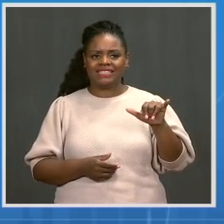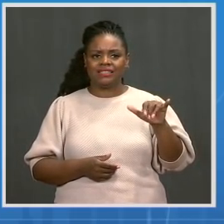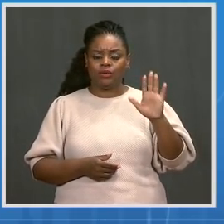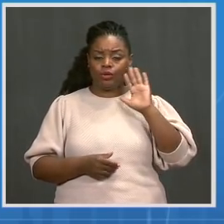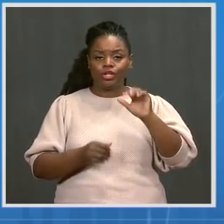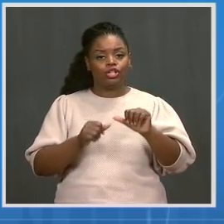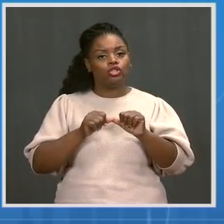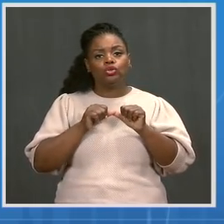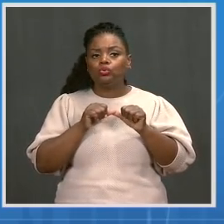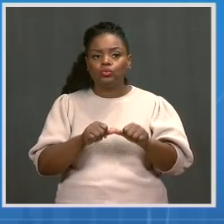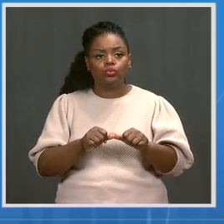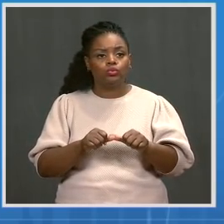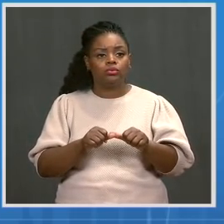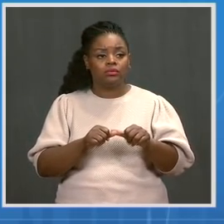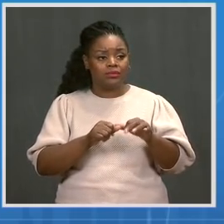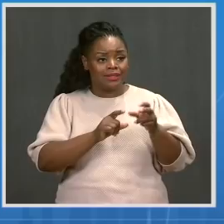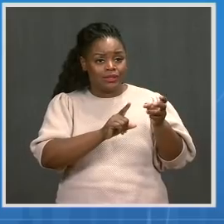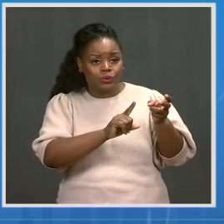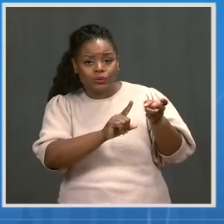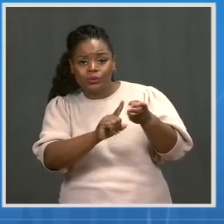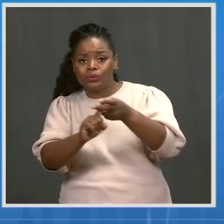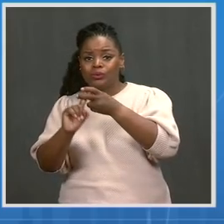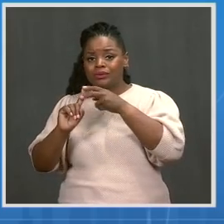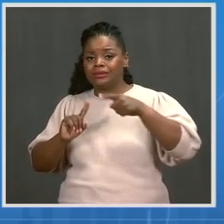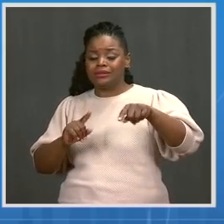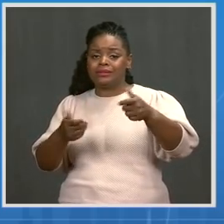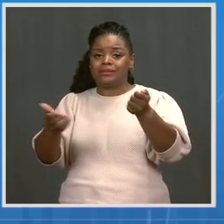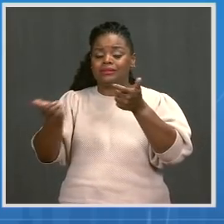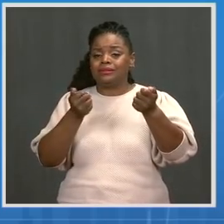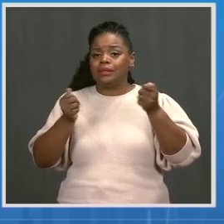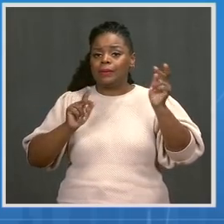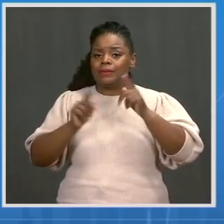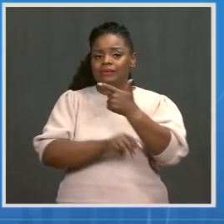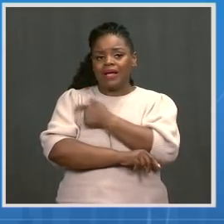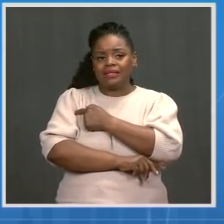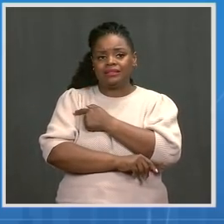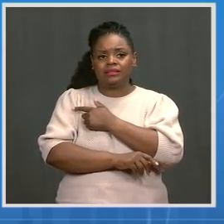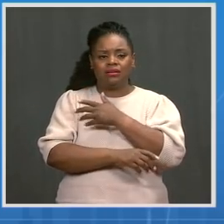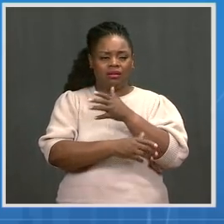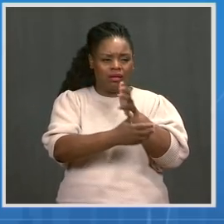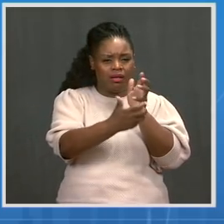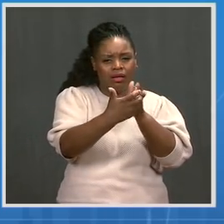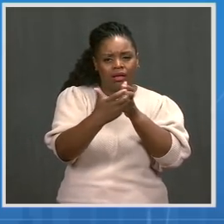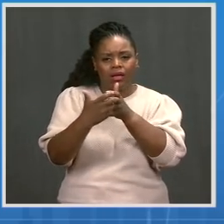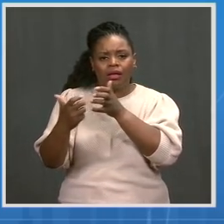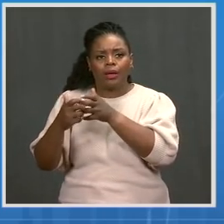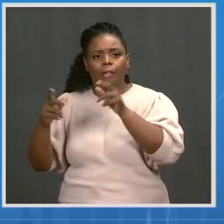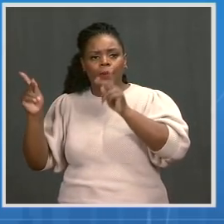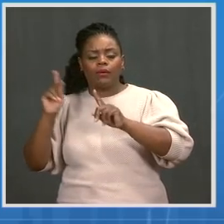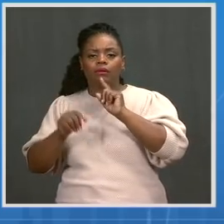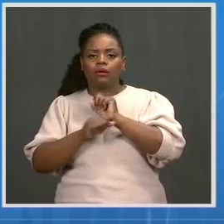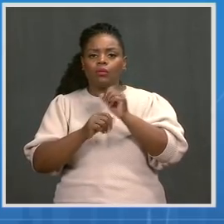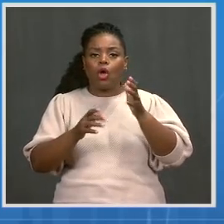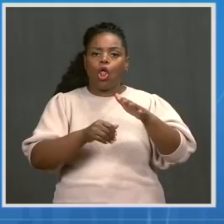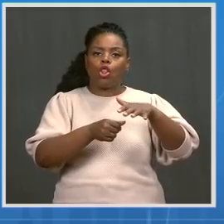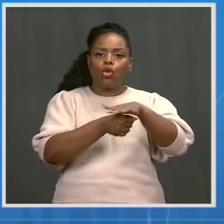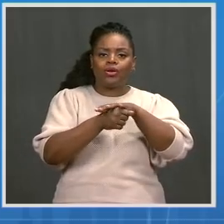So we will continue to meet people where they are -- mobile clinics, doctors' offices, pharmacies.